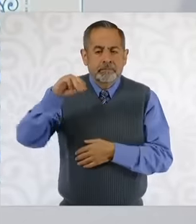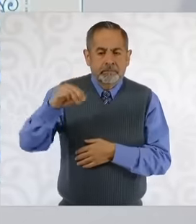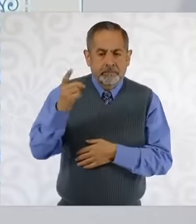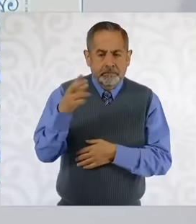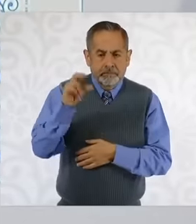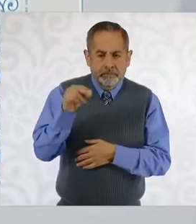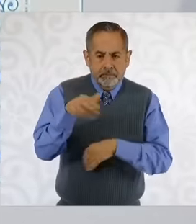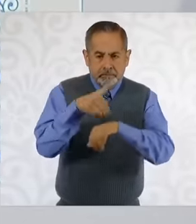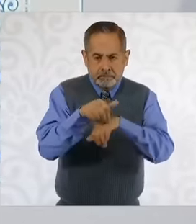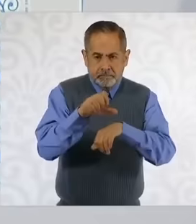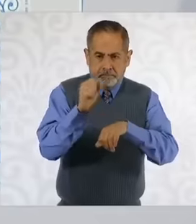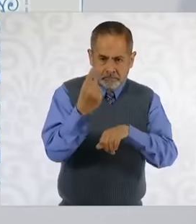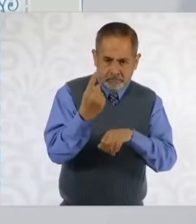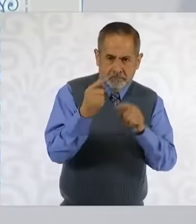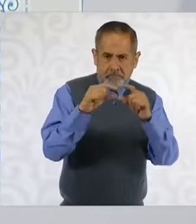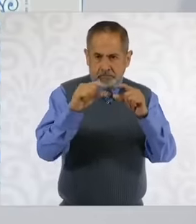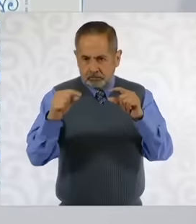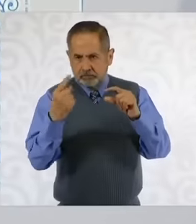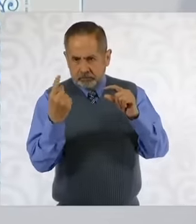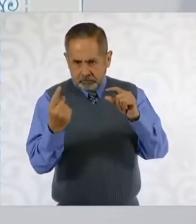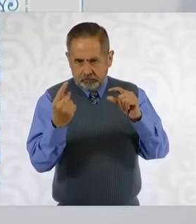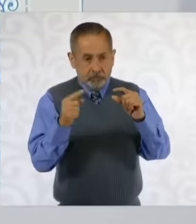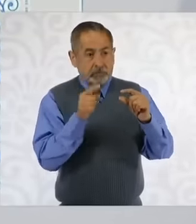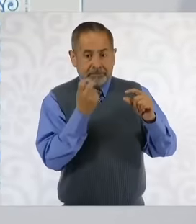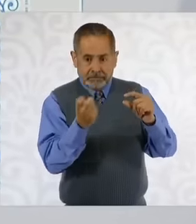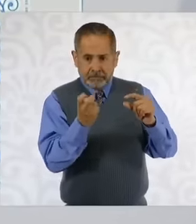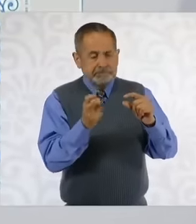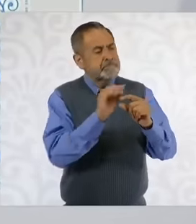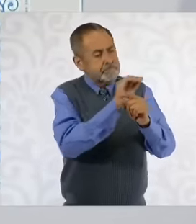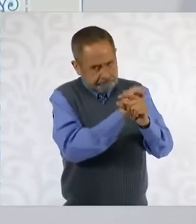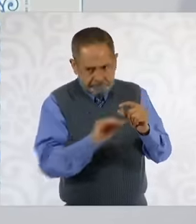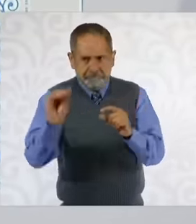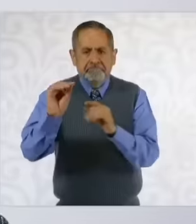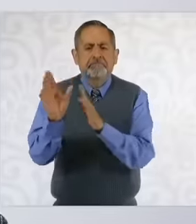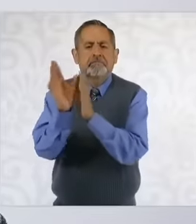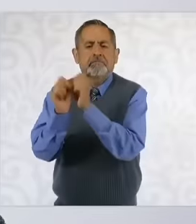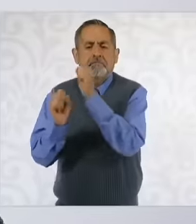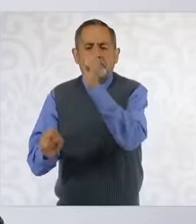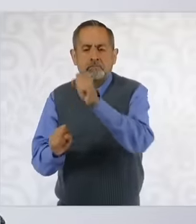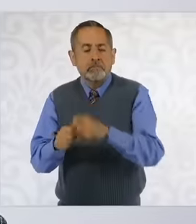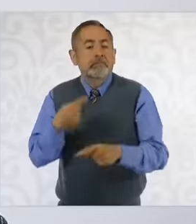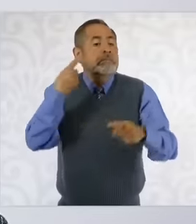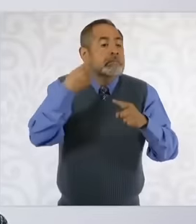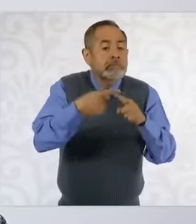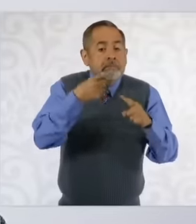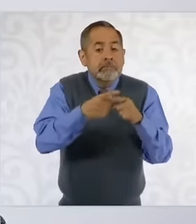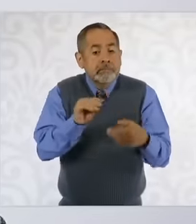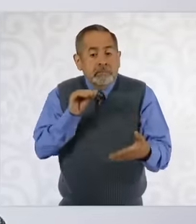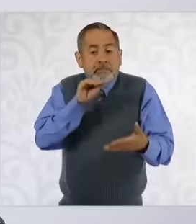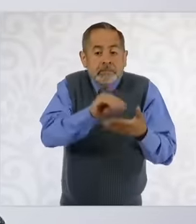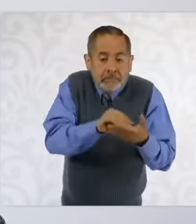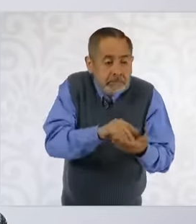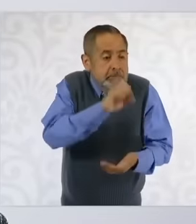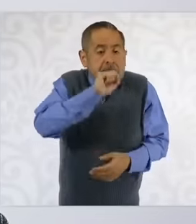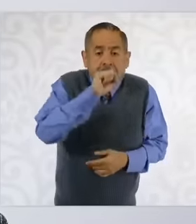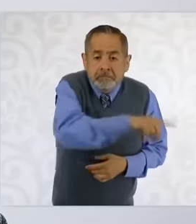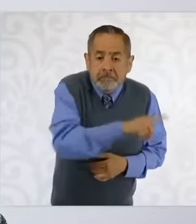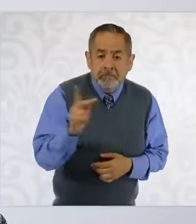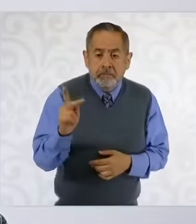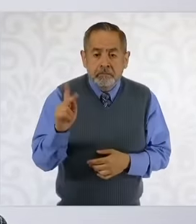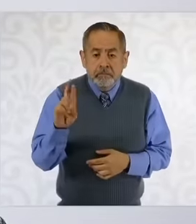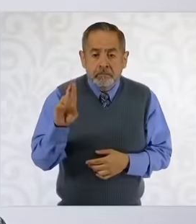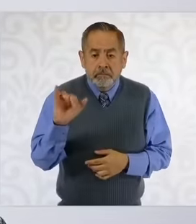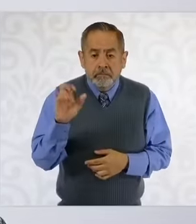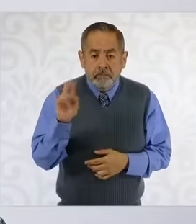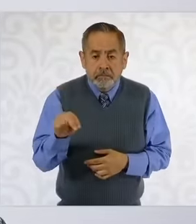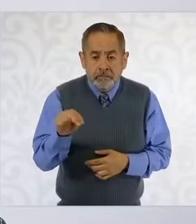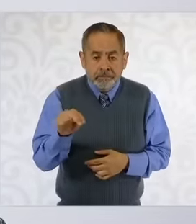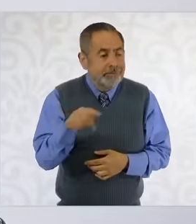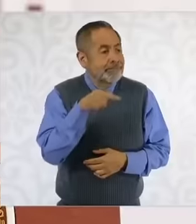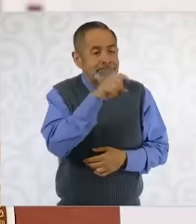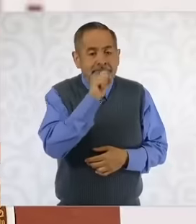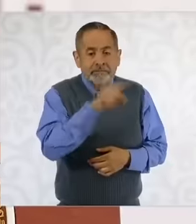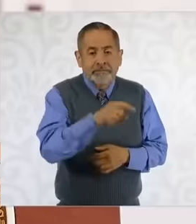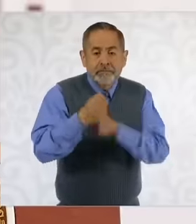1, which will now form part of the Constitution, was incorporated by the Prian in 2013 into the